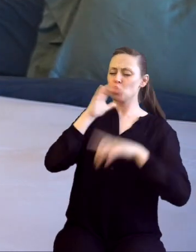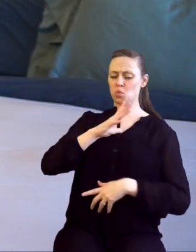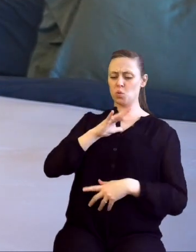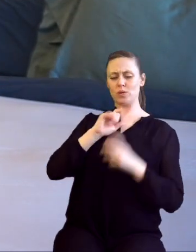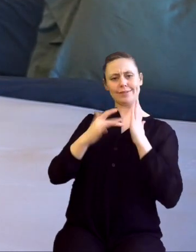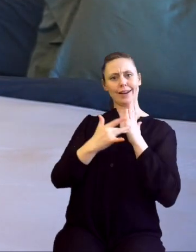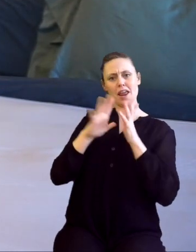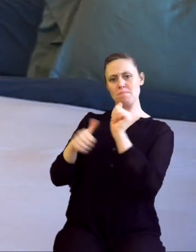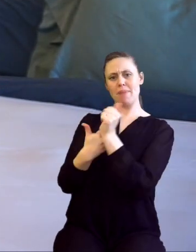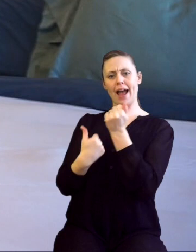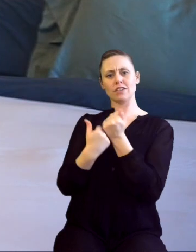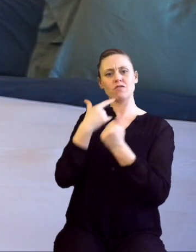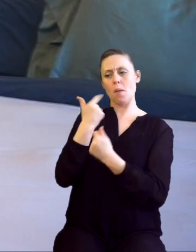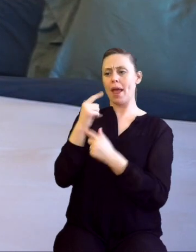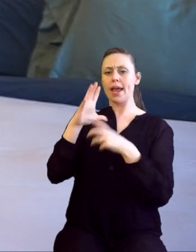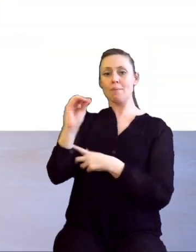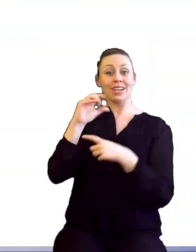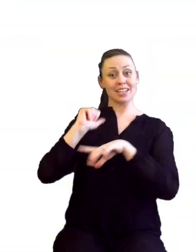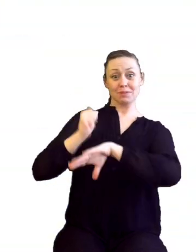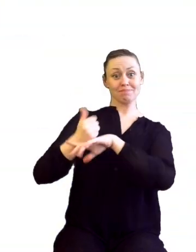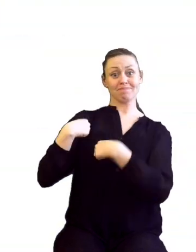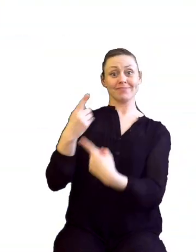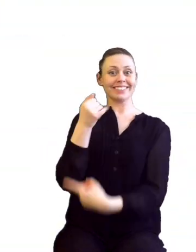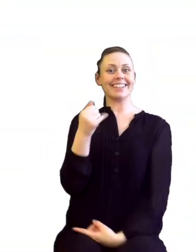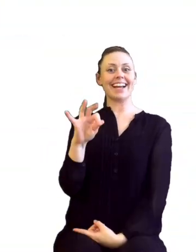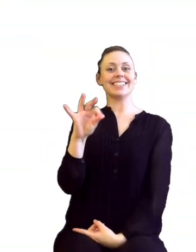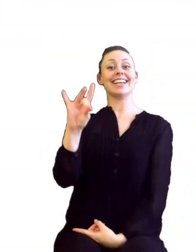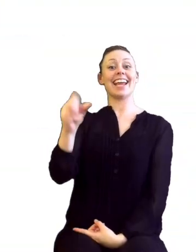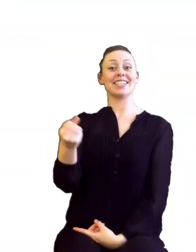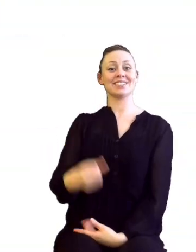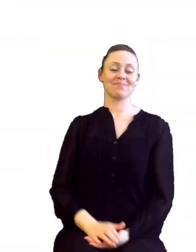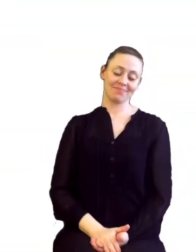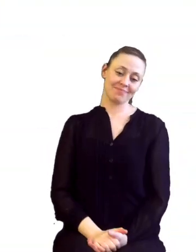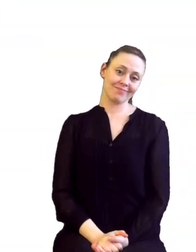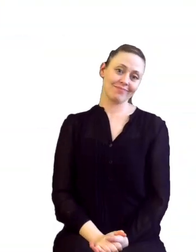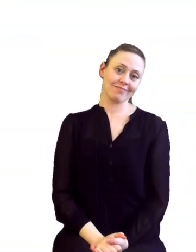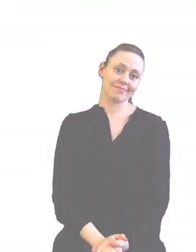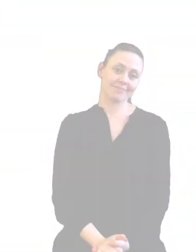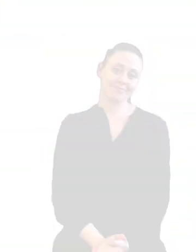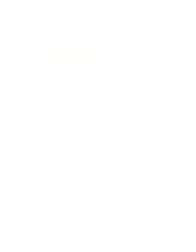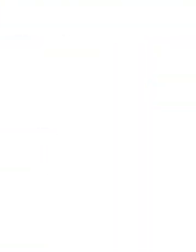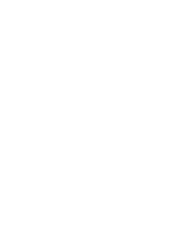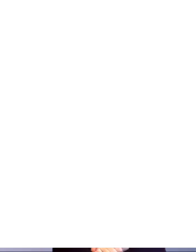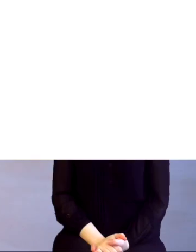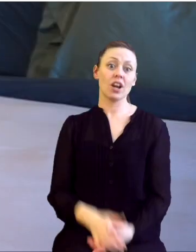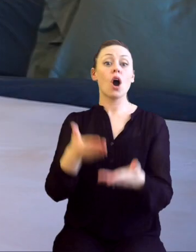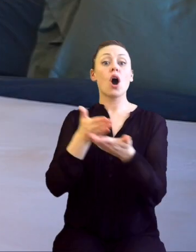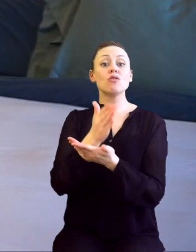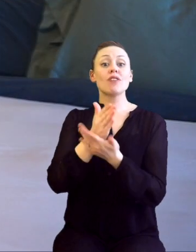company who has been around since the 1980s. Alright so let's talk about some